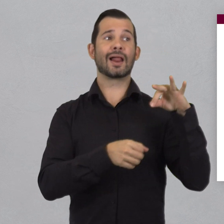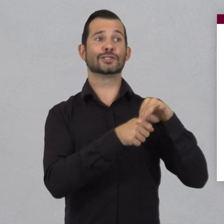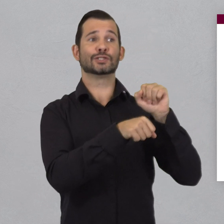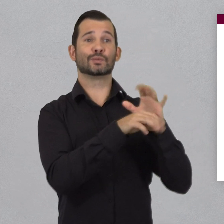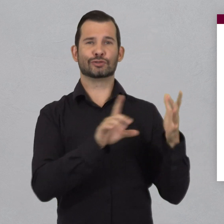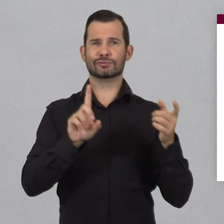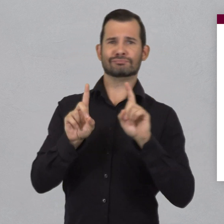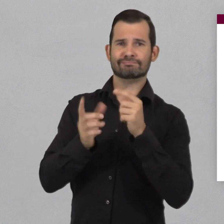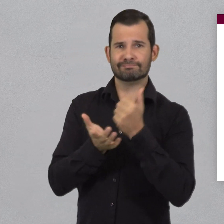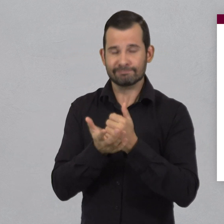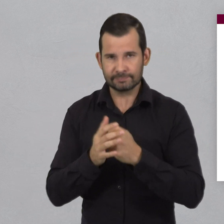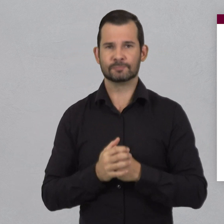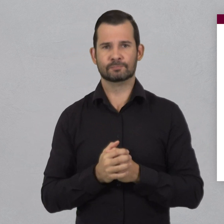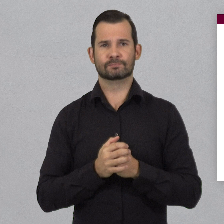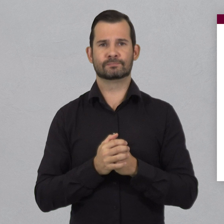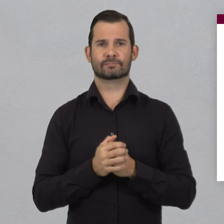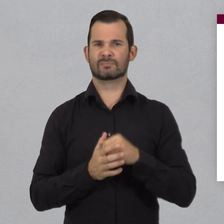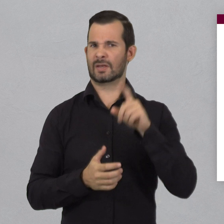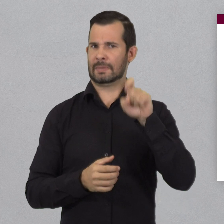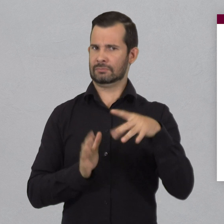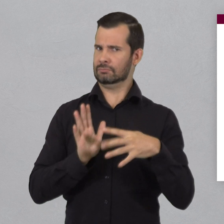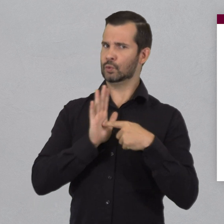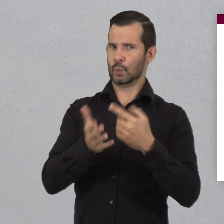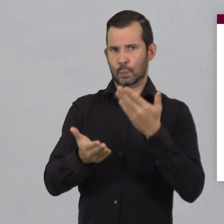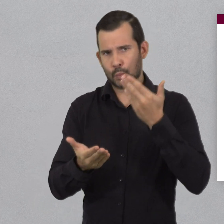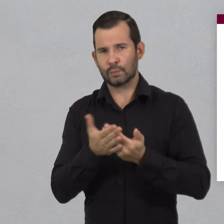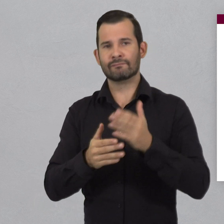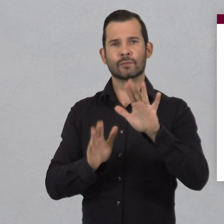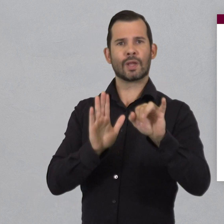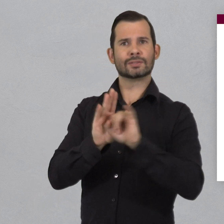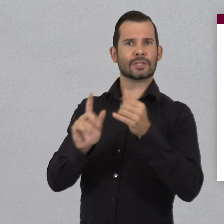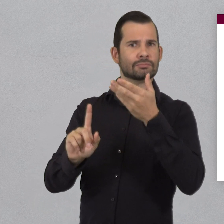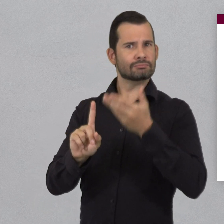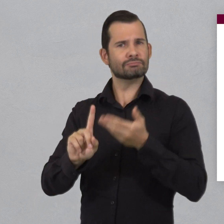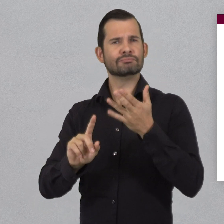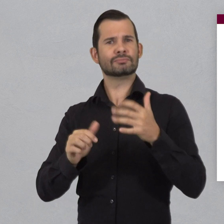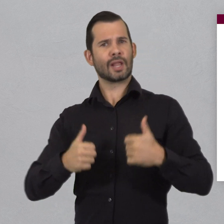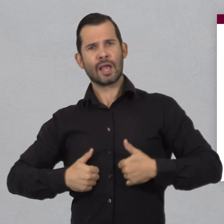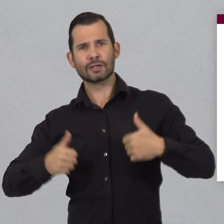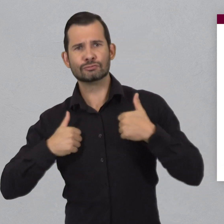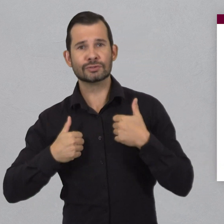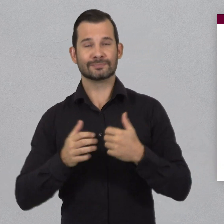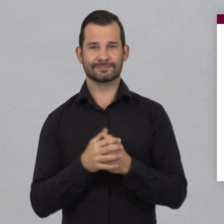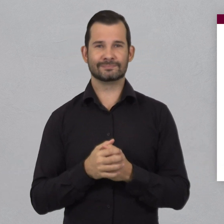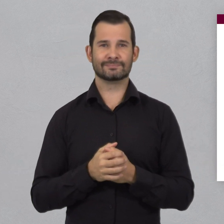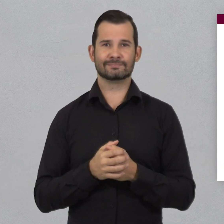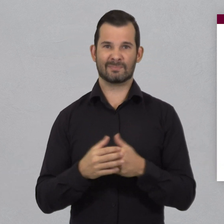Ballot with an election worker. You must show proof of your identity and address.